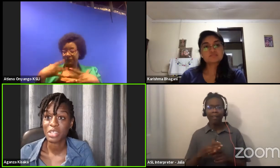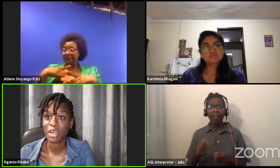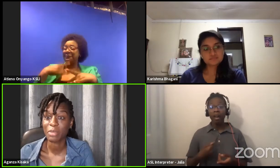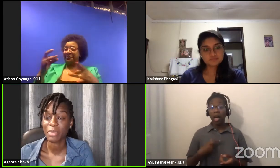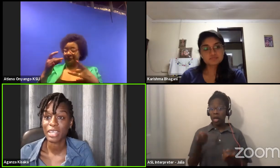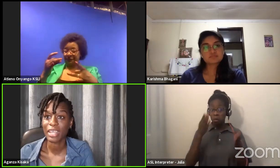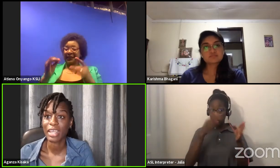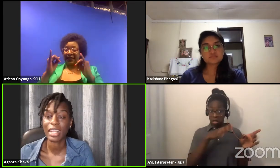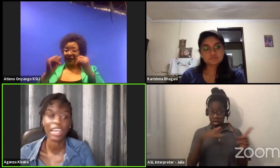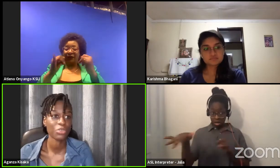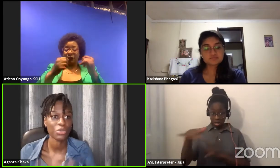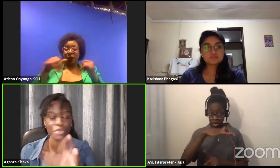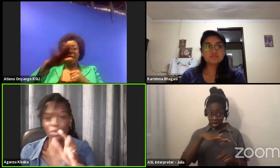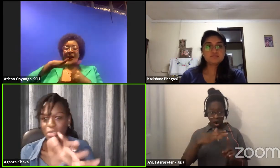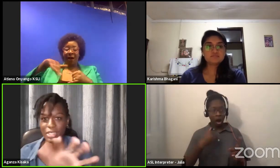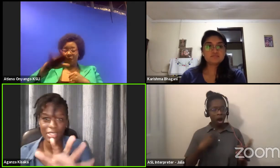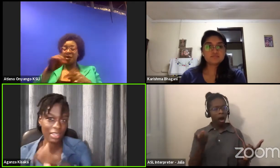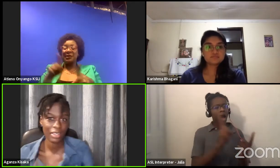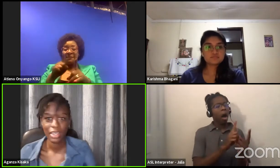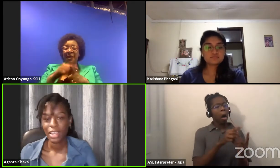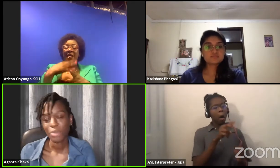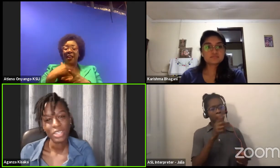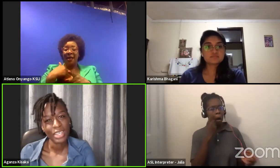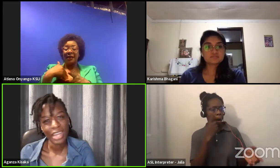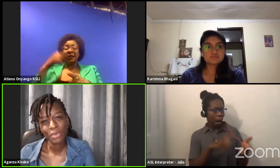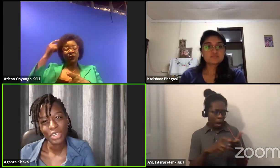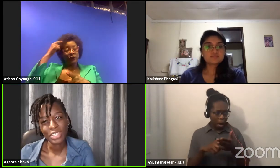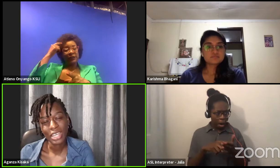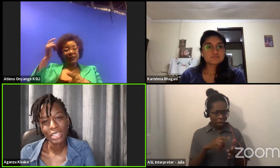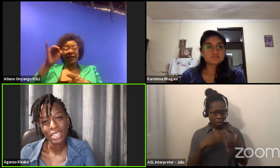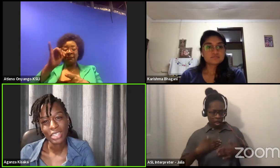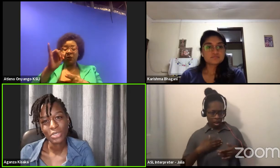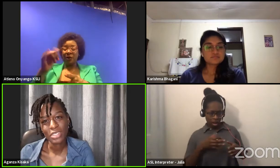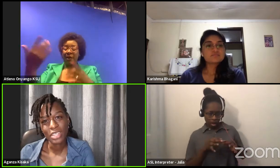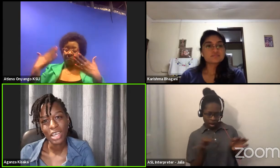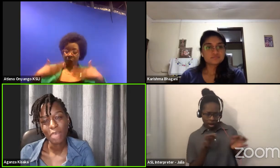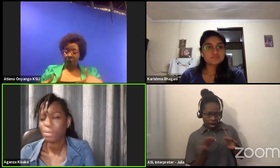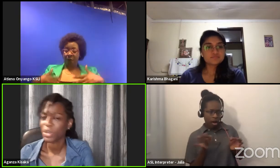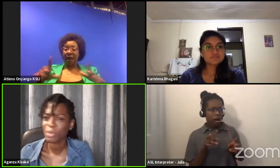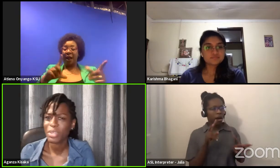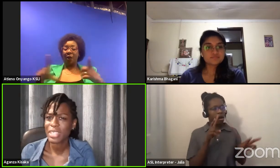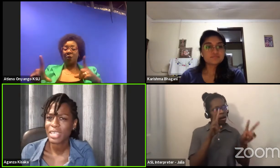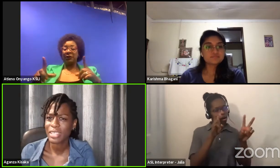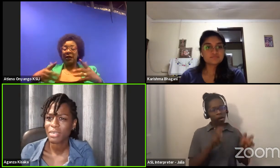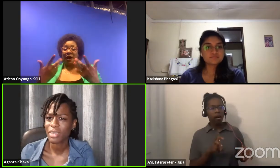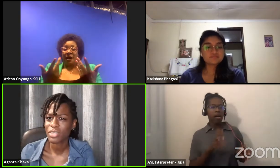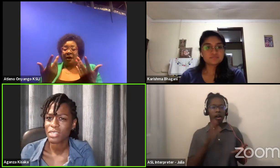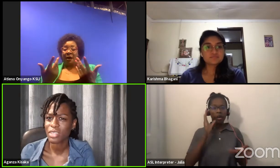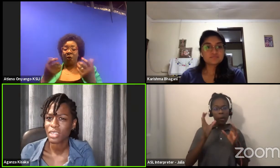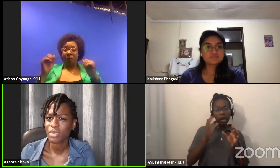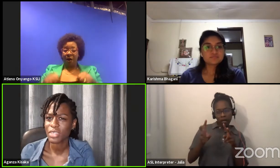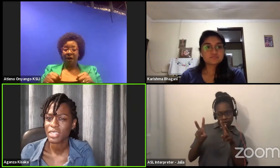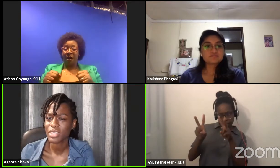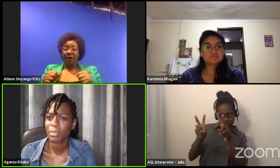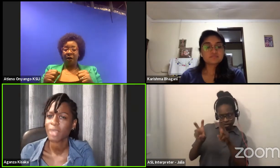around me and I like noticing body language and I like noticing to see how people are communicating with us using their voices, I'm like,